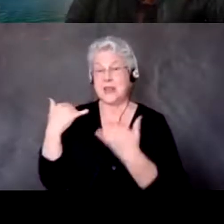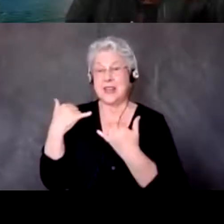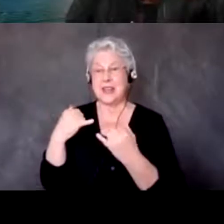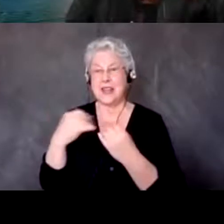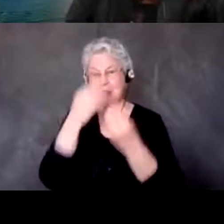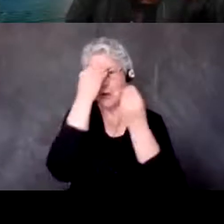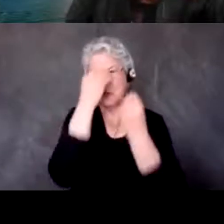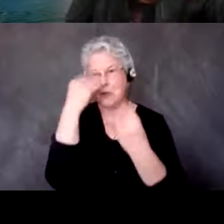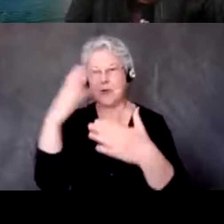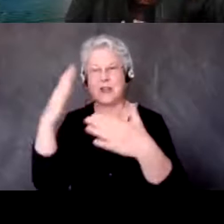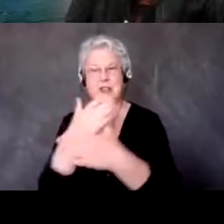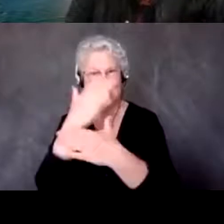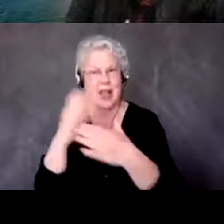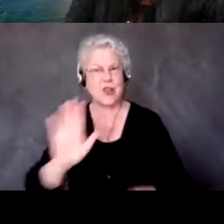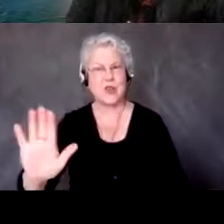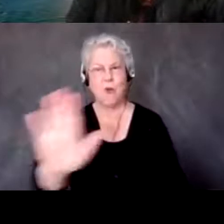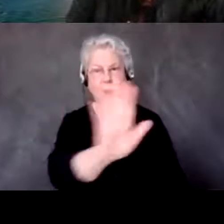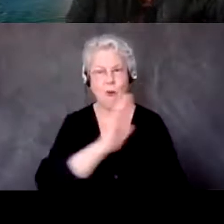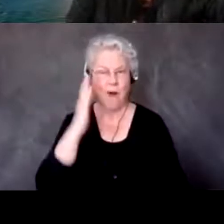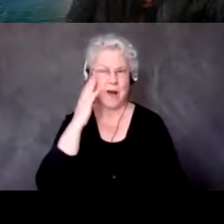so I’m grateful for each and everyone of you to be here to share your knowledge.